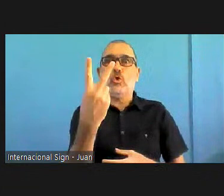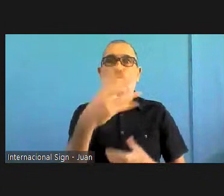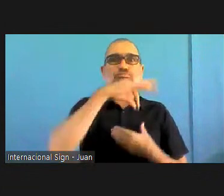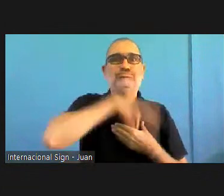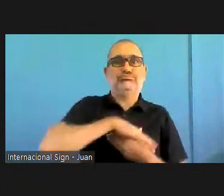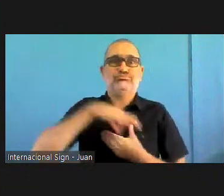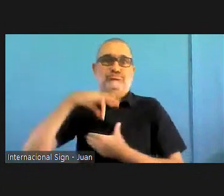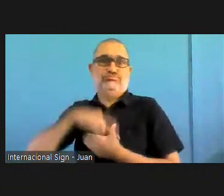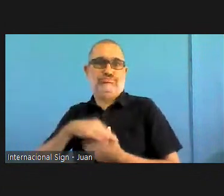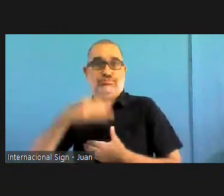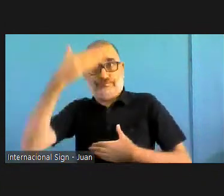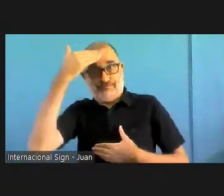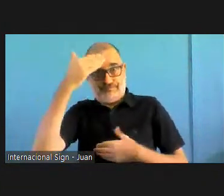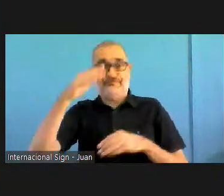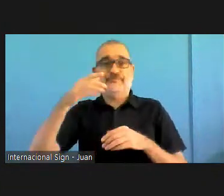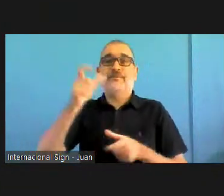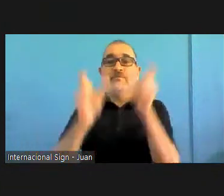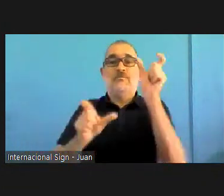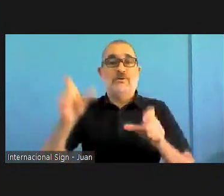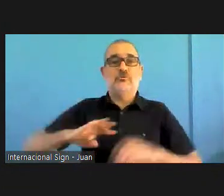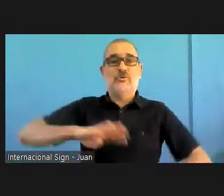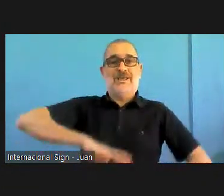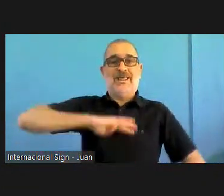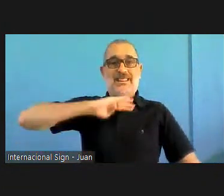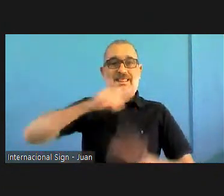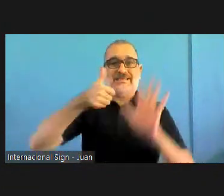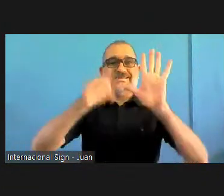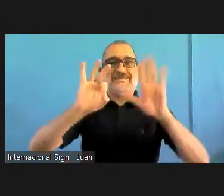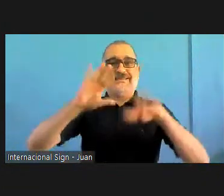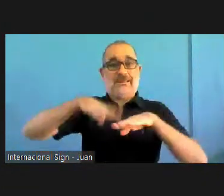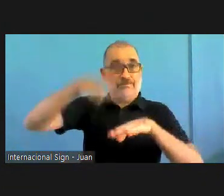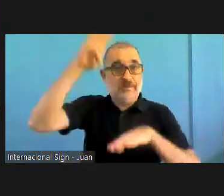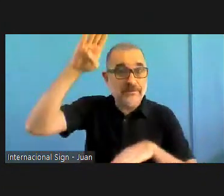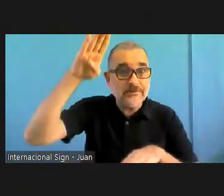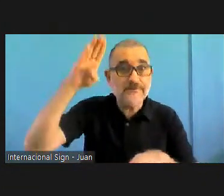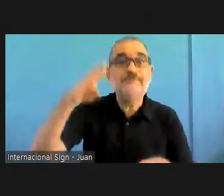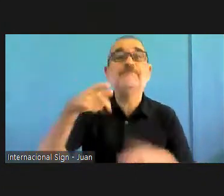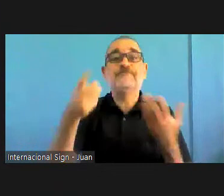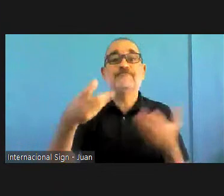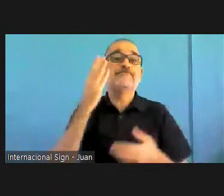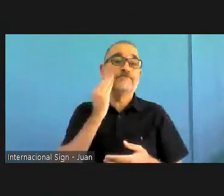Where over 74% of our deaths were linked in that category.